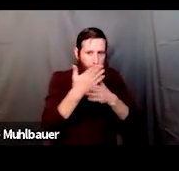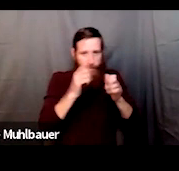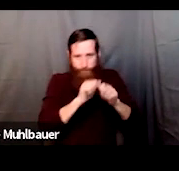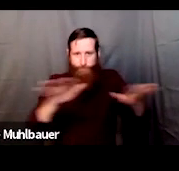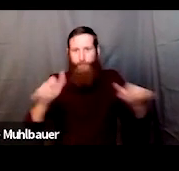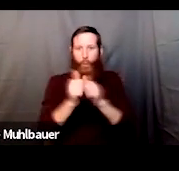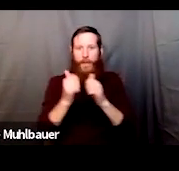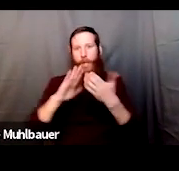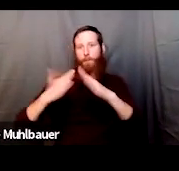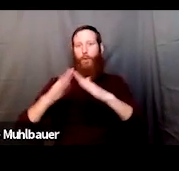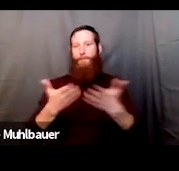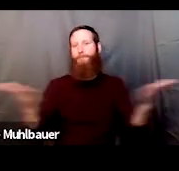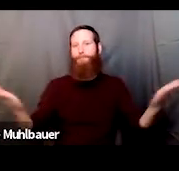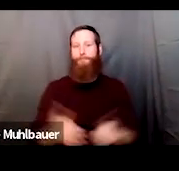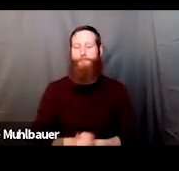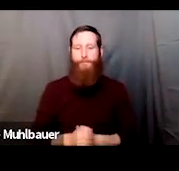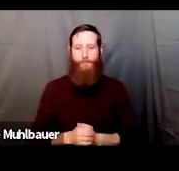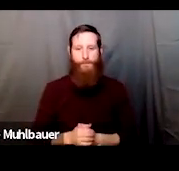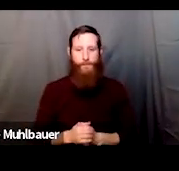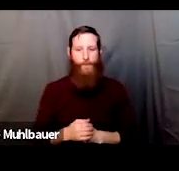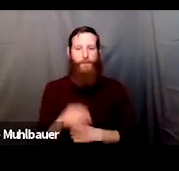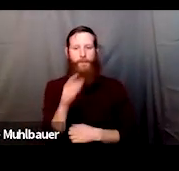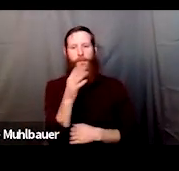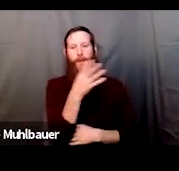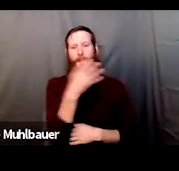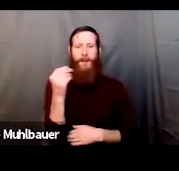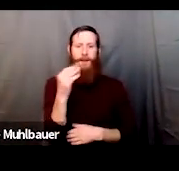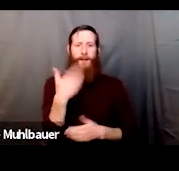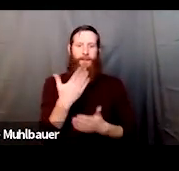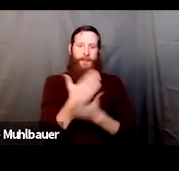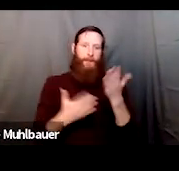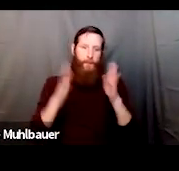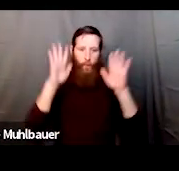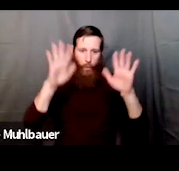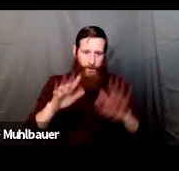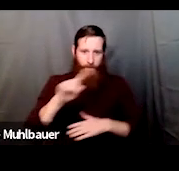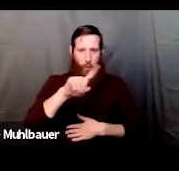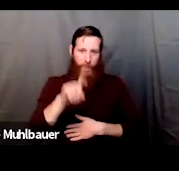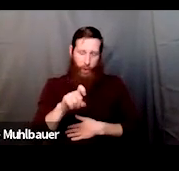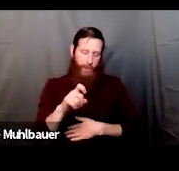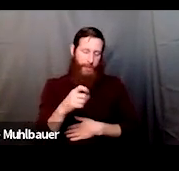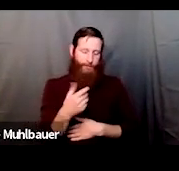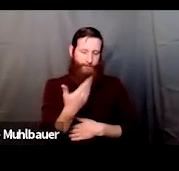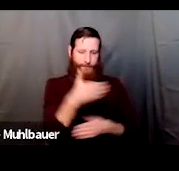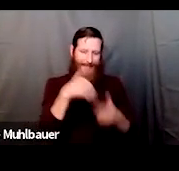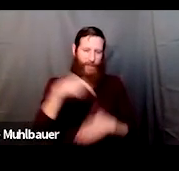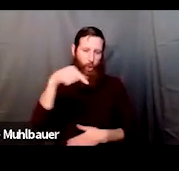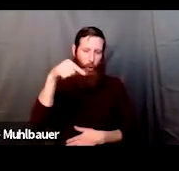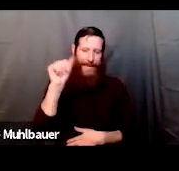To get into some of the wonderful questions in the Q and A